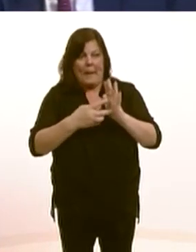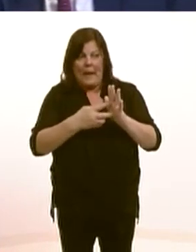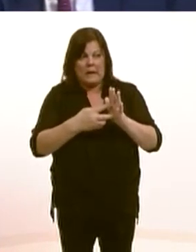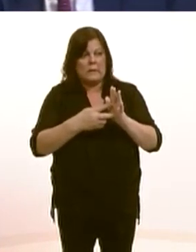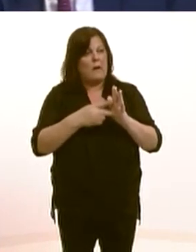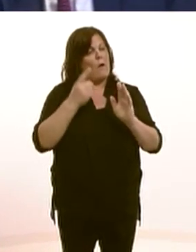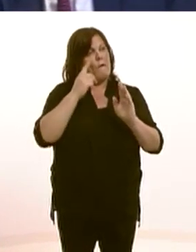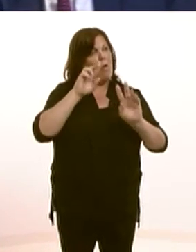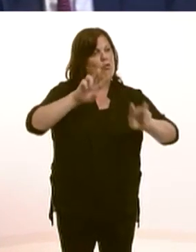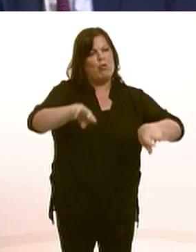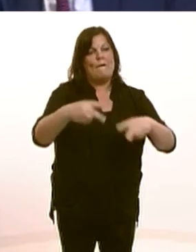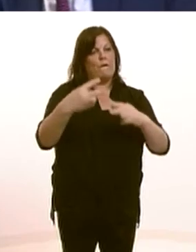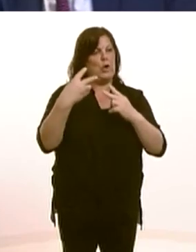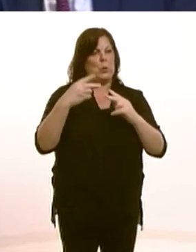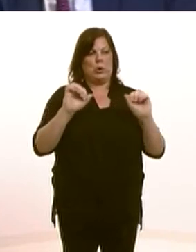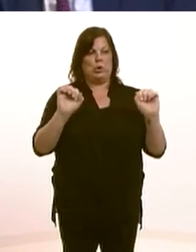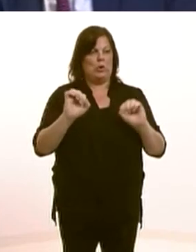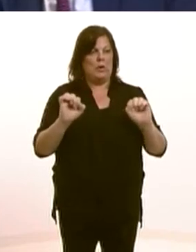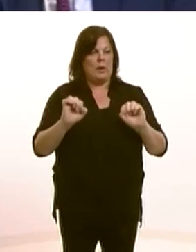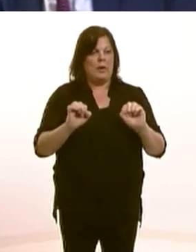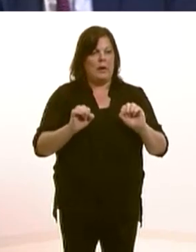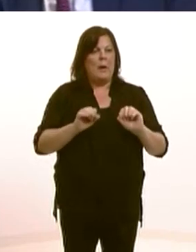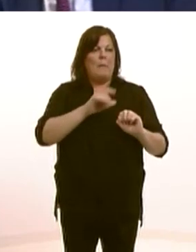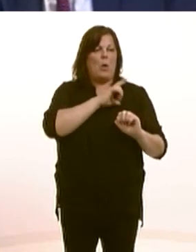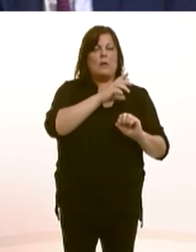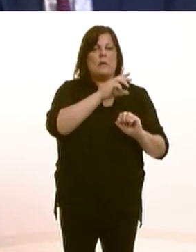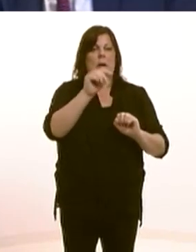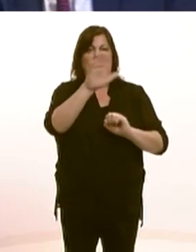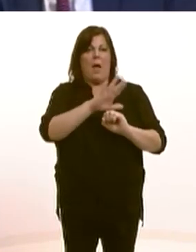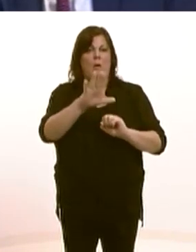review of that formula, because inevitably, there will be winners and losers.